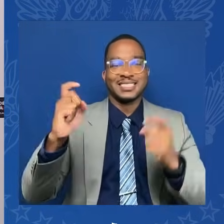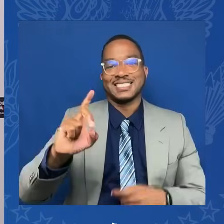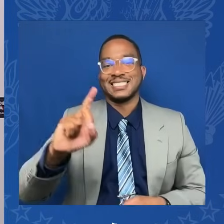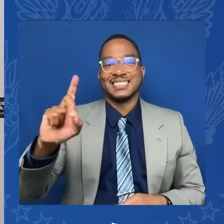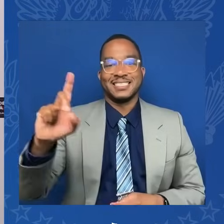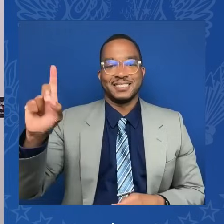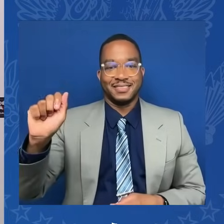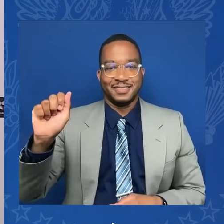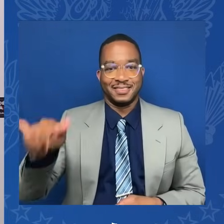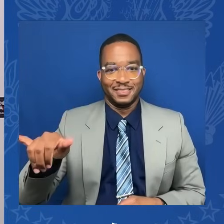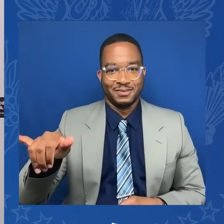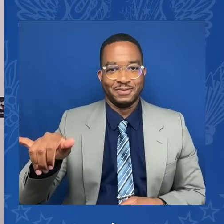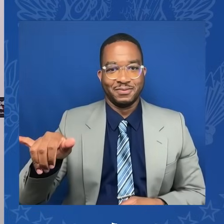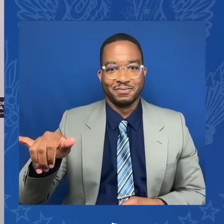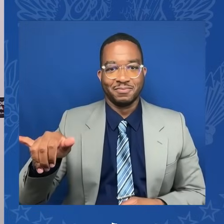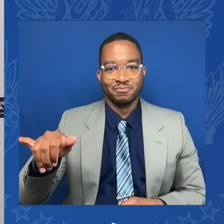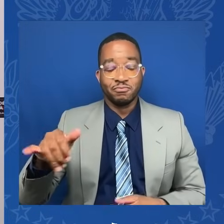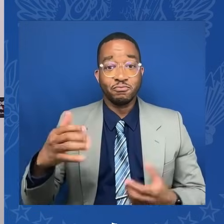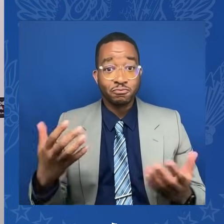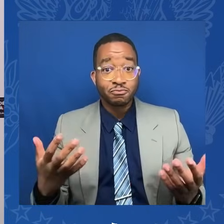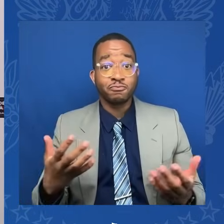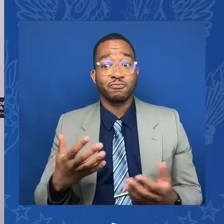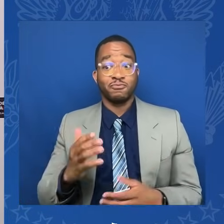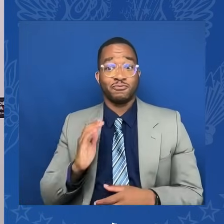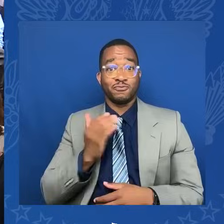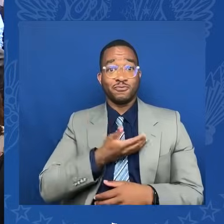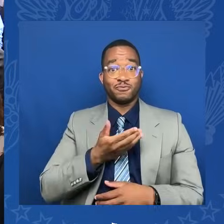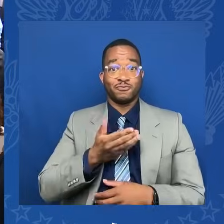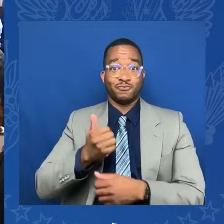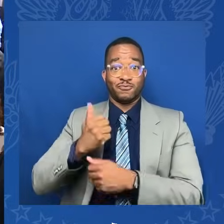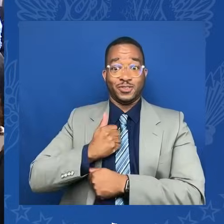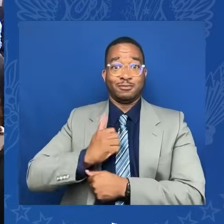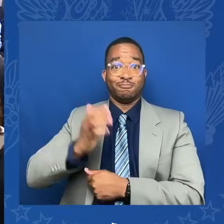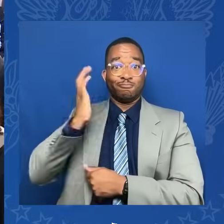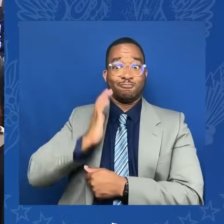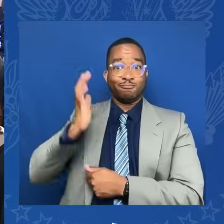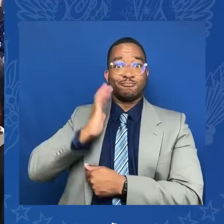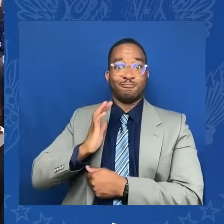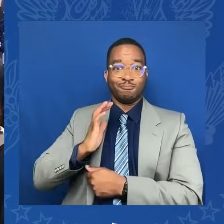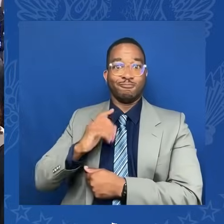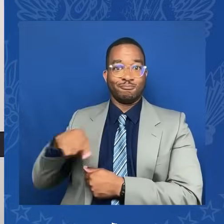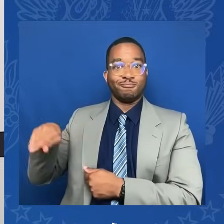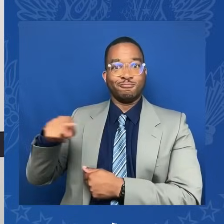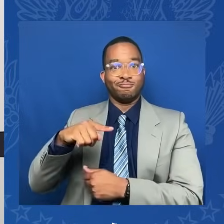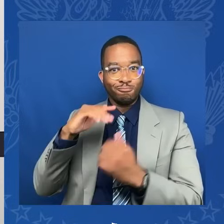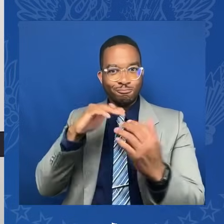and those of all the Allies were honored by your presence